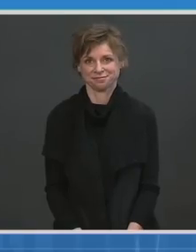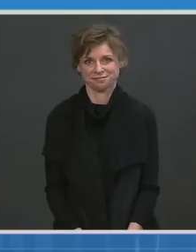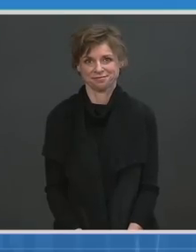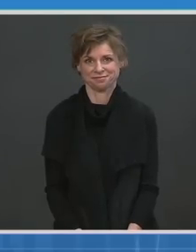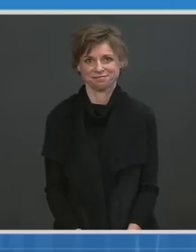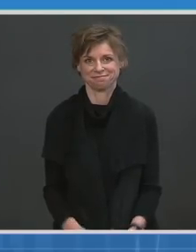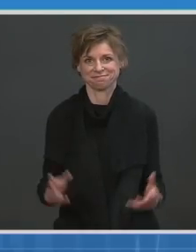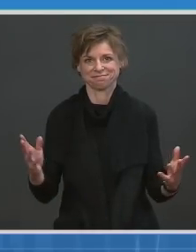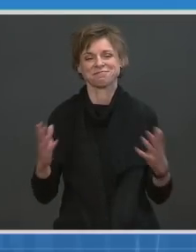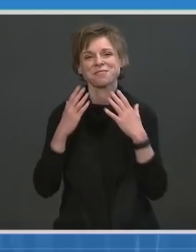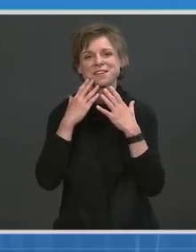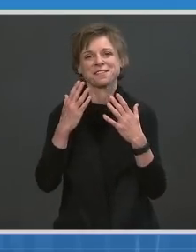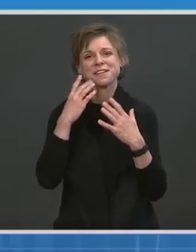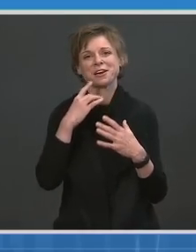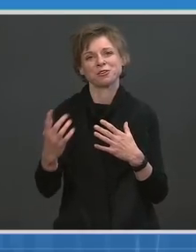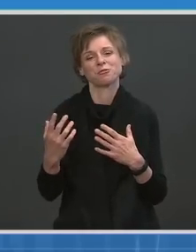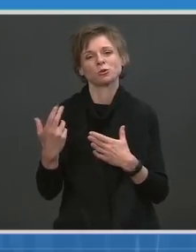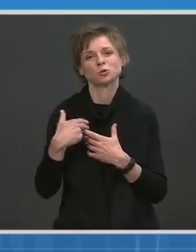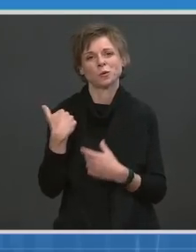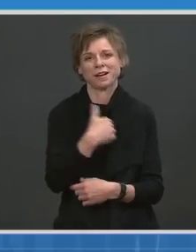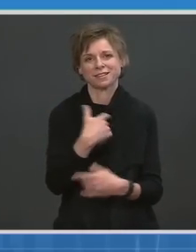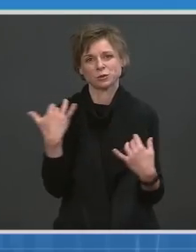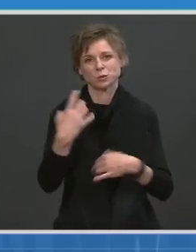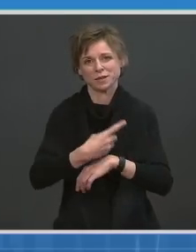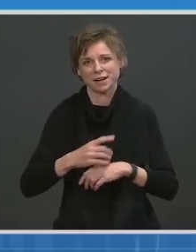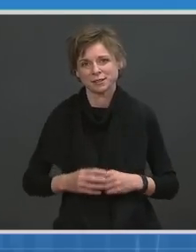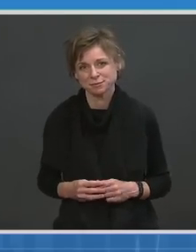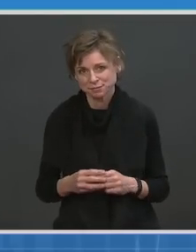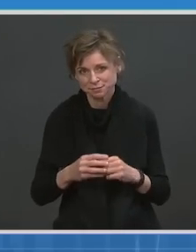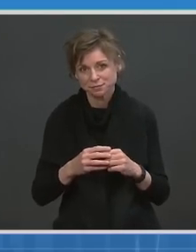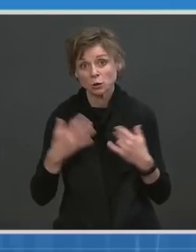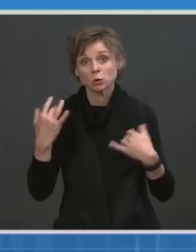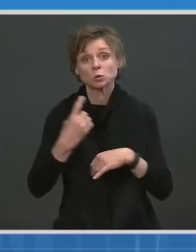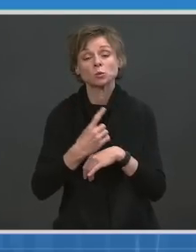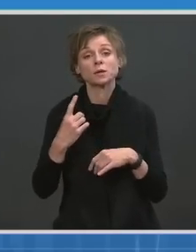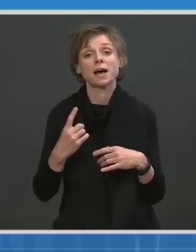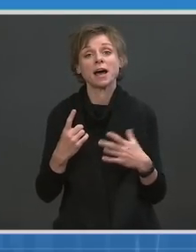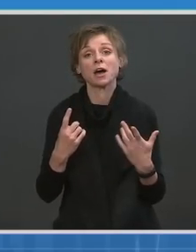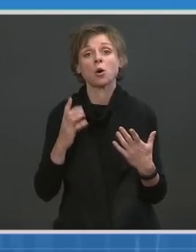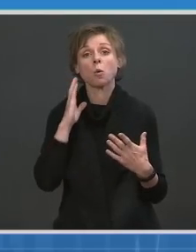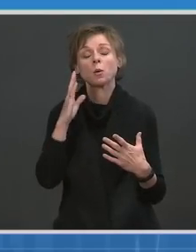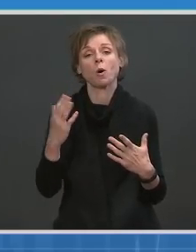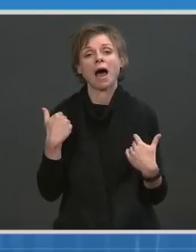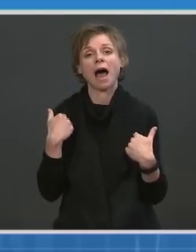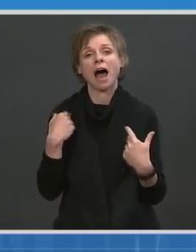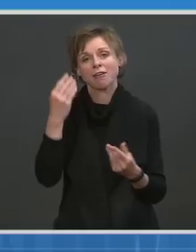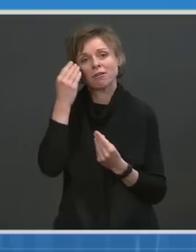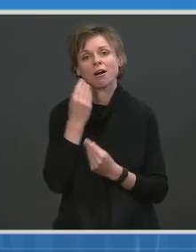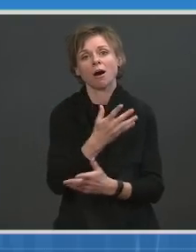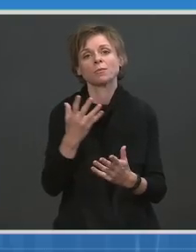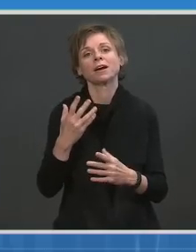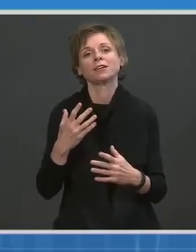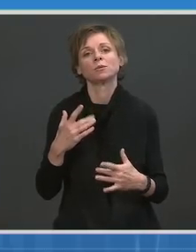Mr. Zients: Well, thank you for joining us today. Today we'll get a state-of-the-pandemic update from Dr. Walensky,